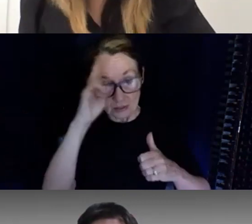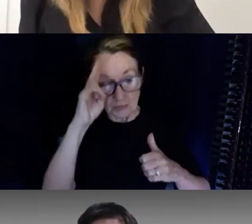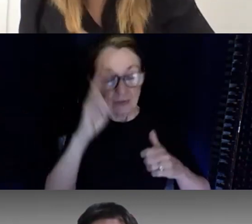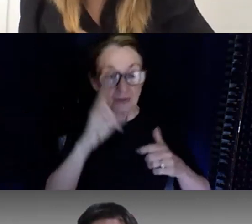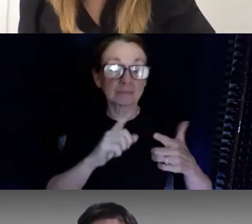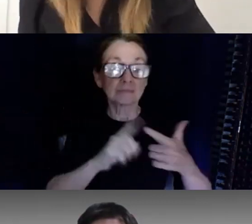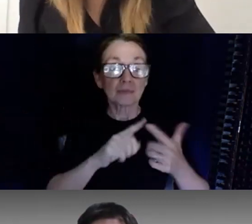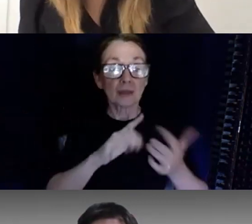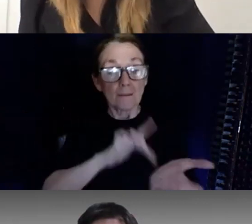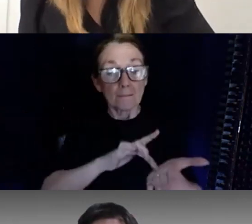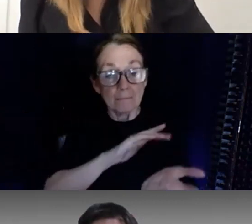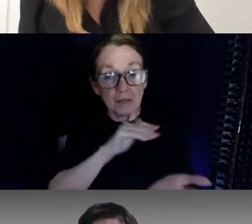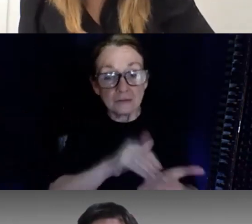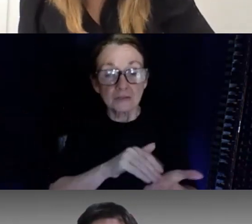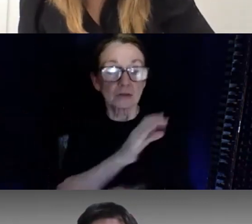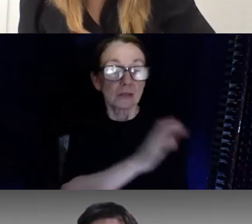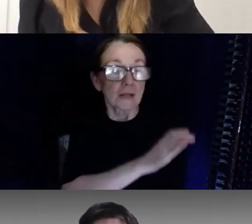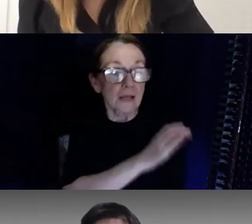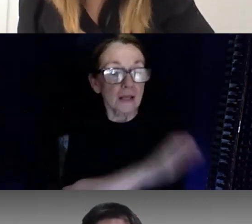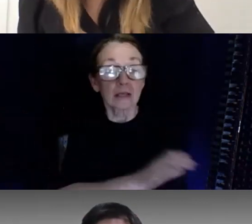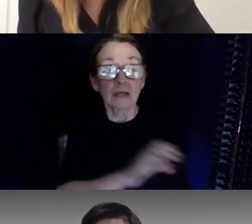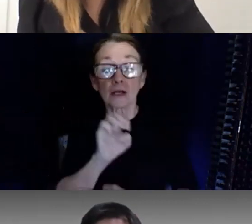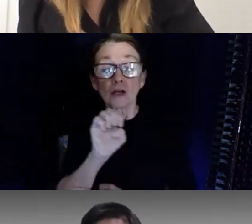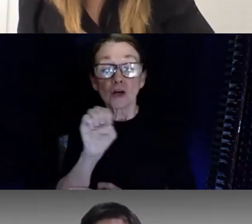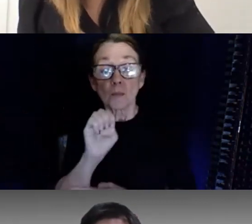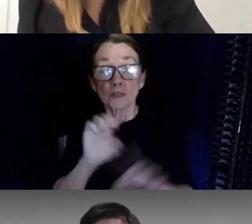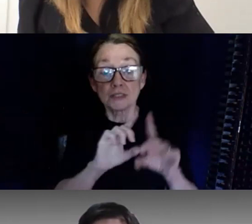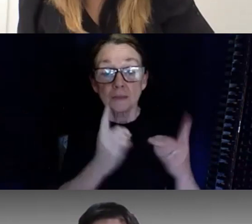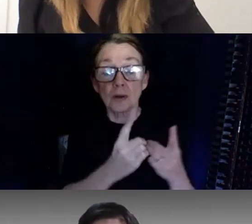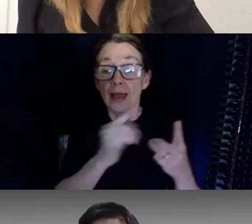IT WILL BE DISSEMINATED TO THE ACCOUNTABLE ENTITIES TO SHARE WITH ALL OF THEIR HOSPITAL SYSTEMS, PHYSICIAN OFFICES.